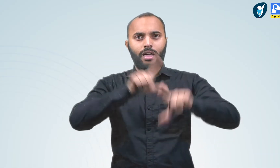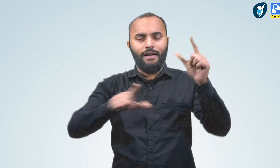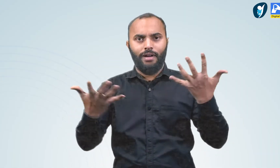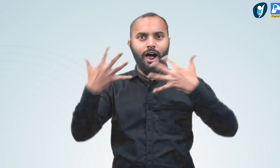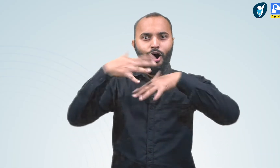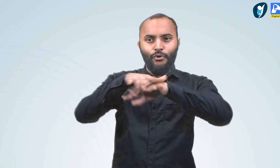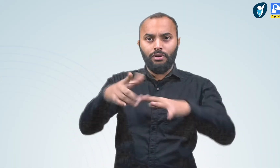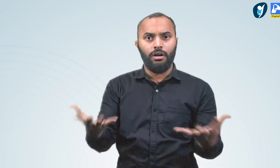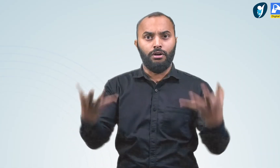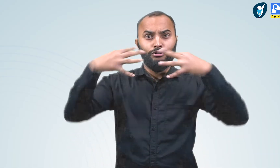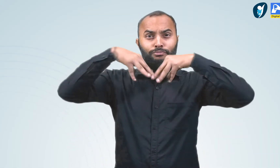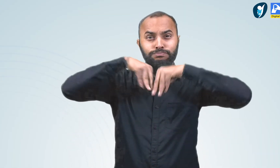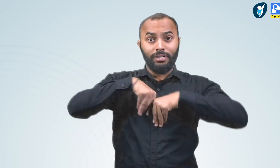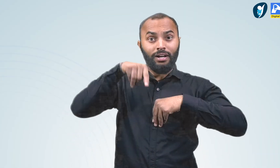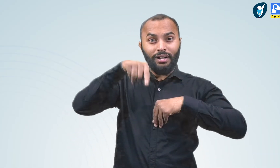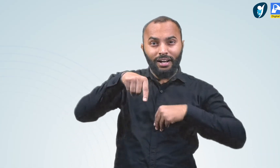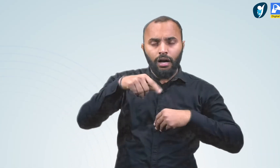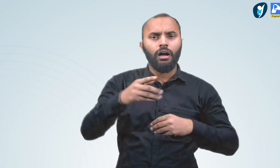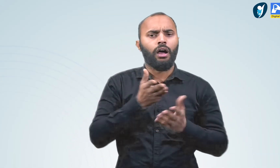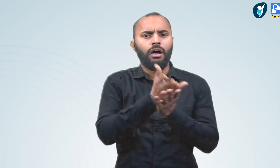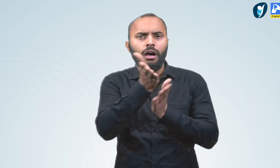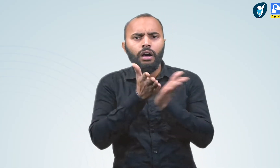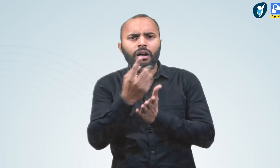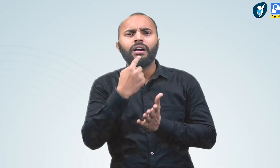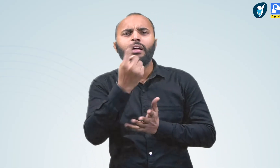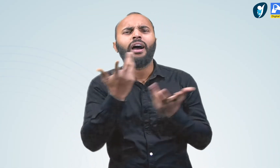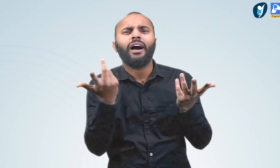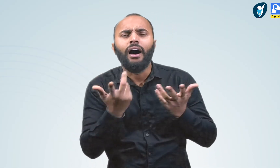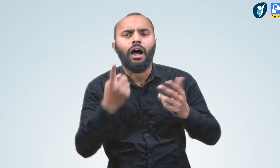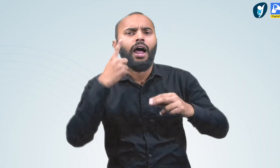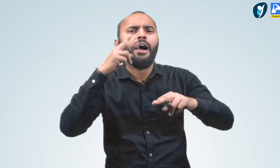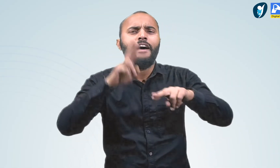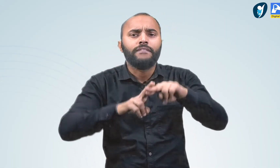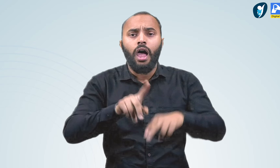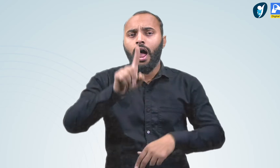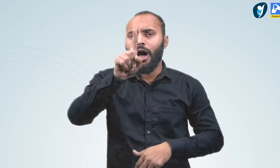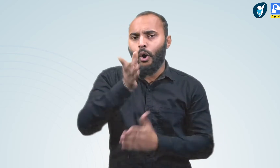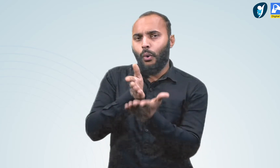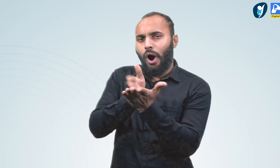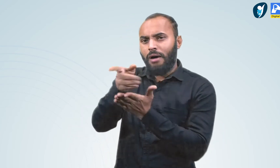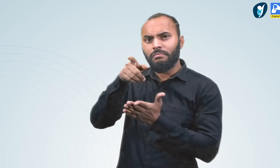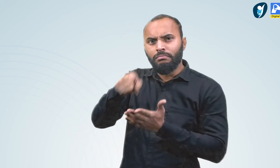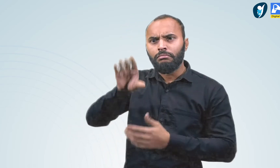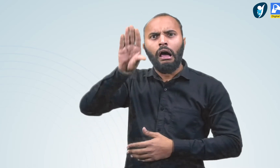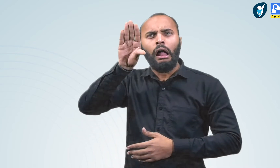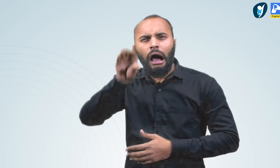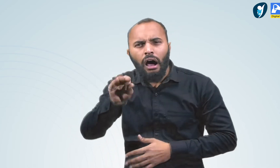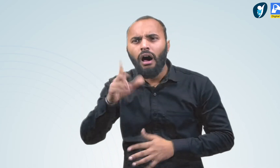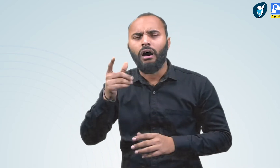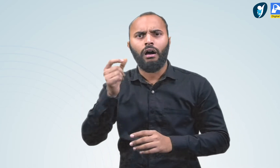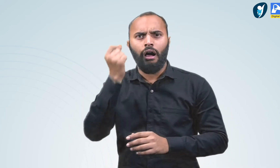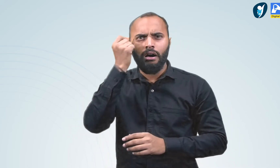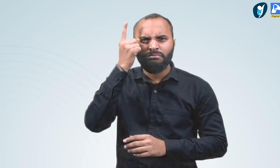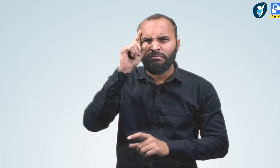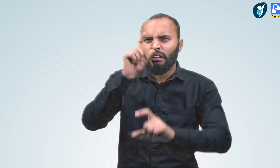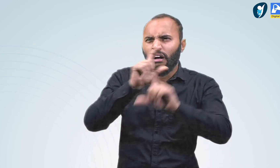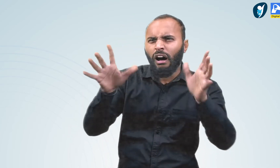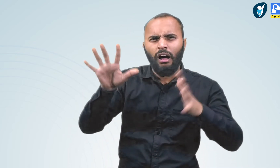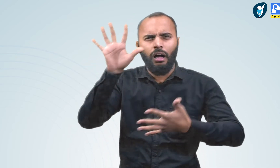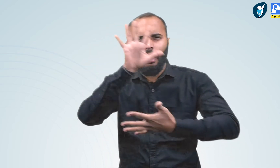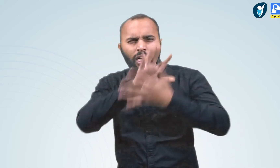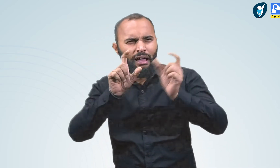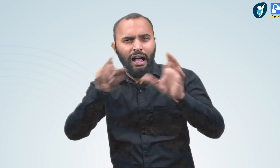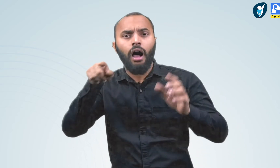"Multi-sensory approaches to language acquisition ensure that when one pathway is less effective,